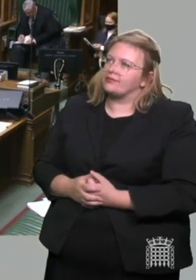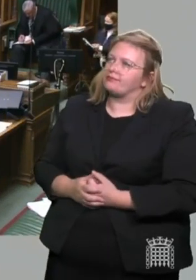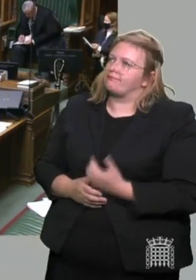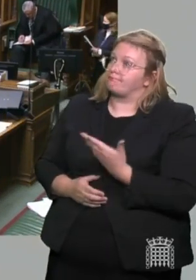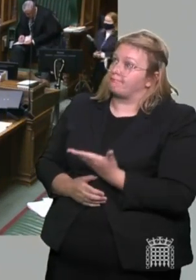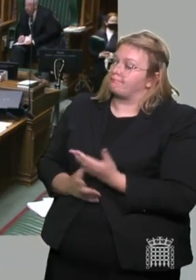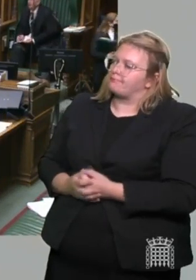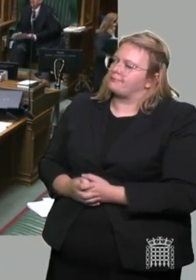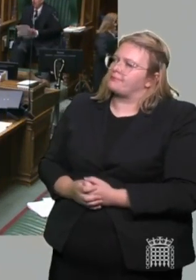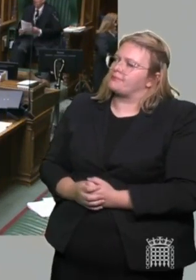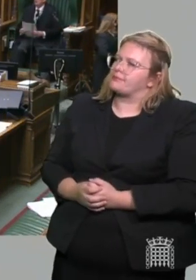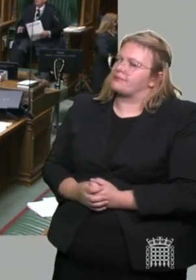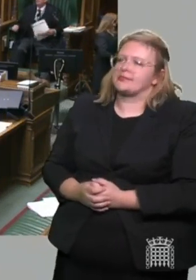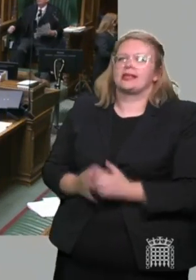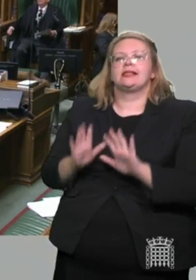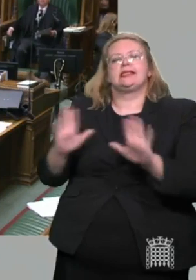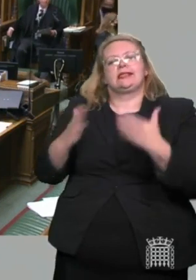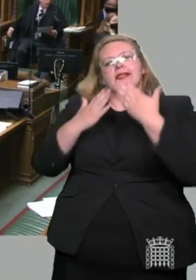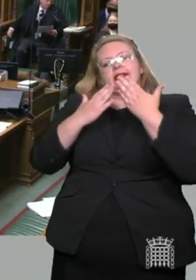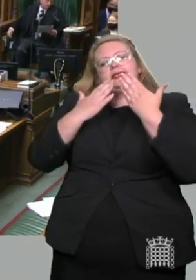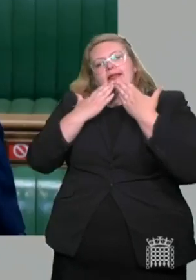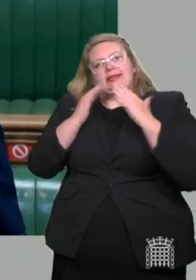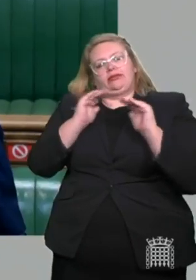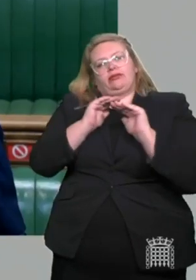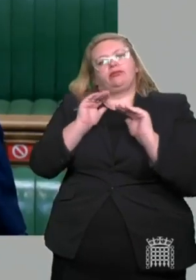Can I remind the Prime Minister of the Nolan principles, which are meant to govern